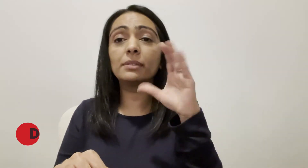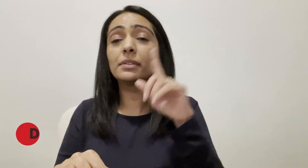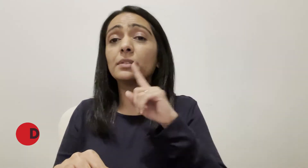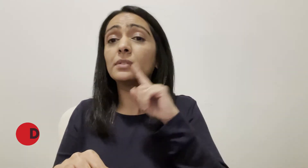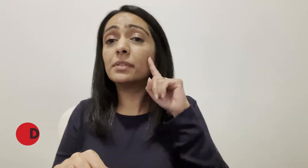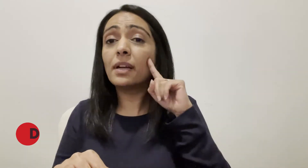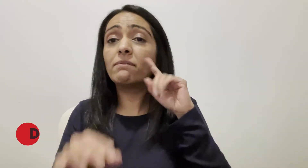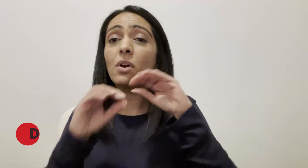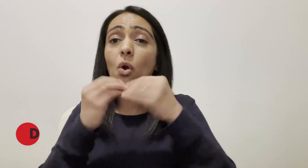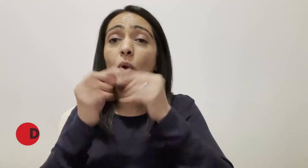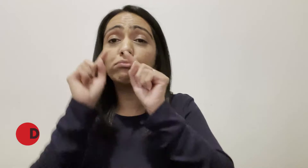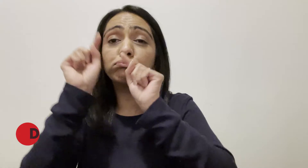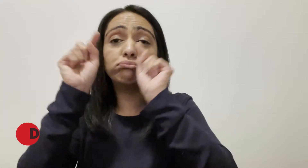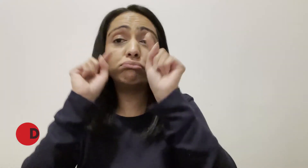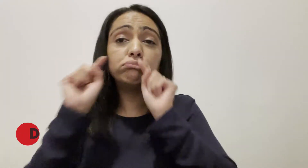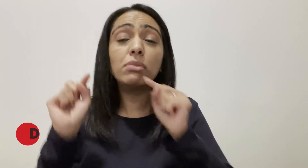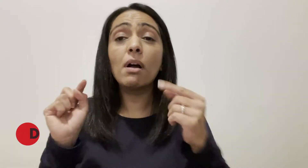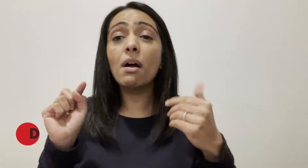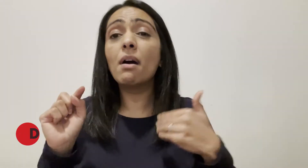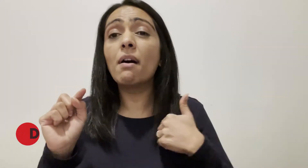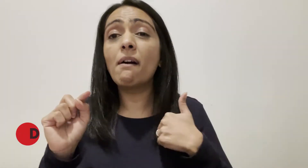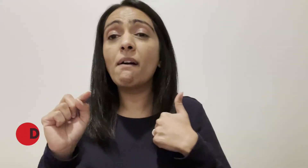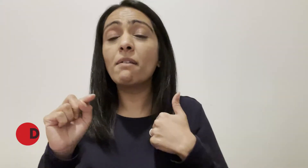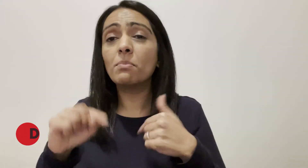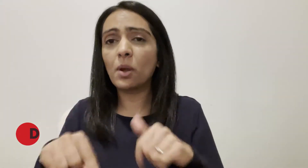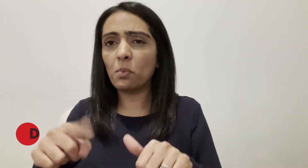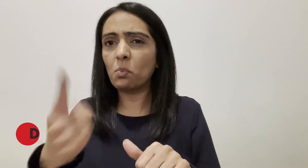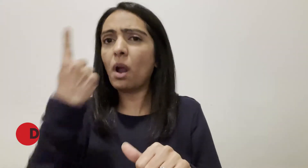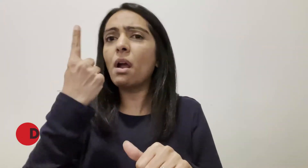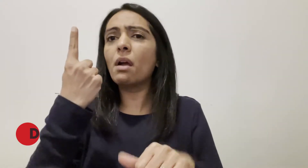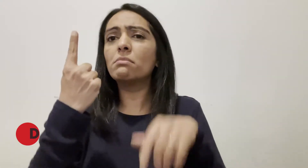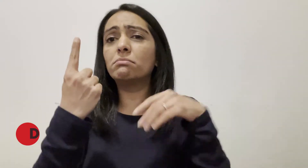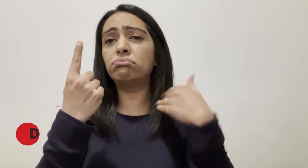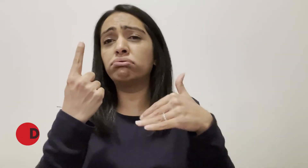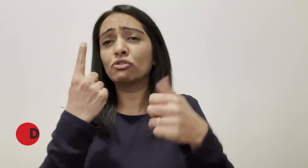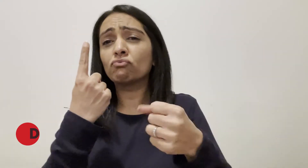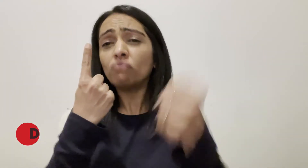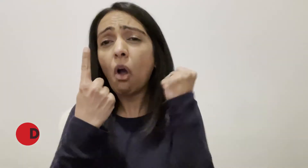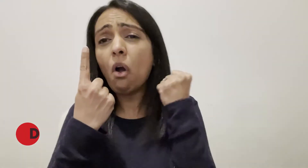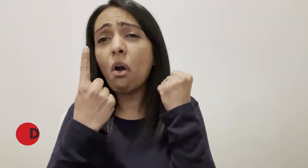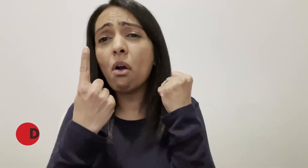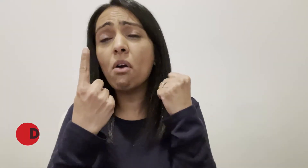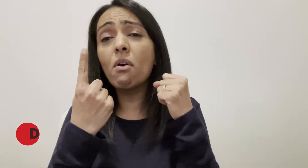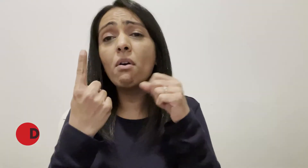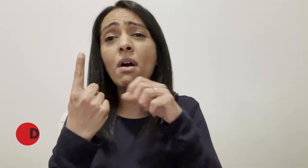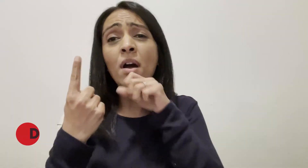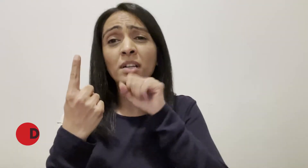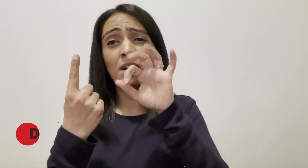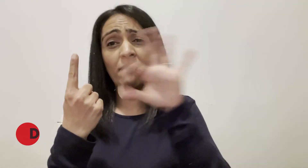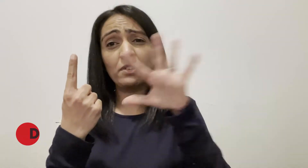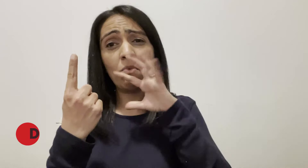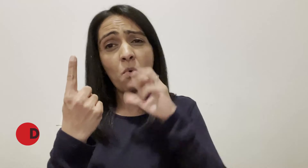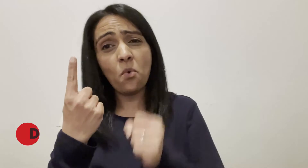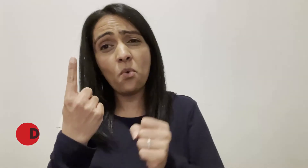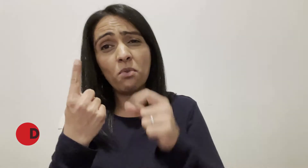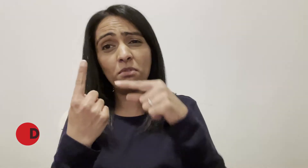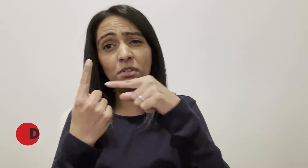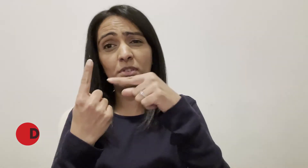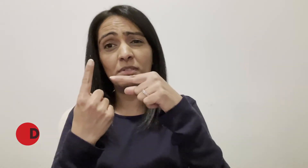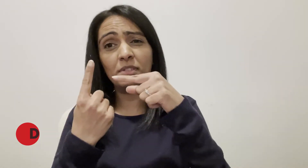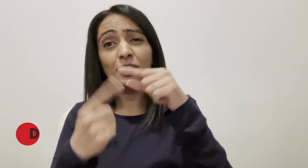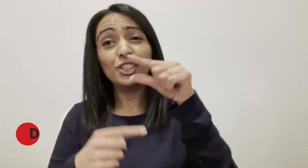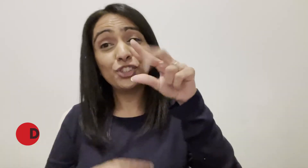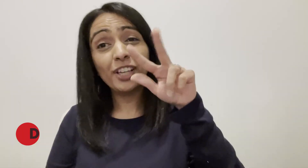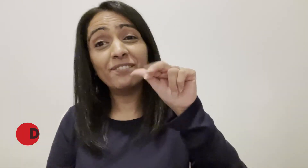There are Deaf organizations throughout BC but only one is strong and 95 years old,